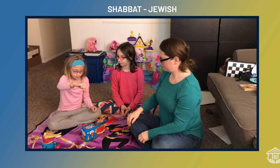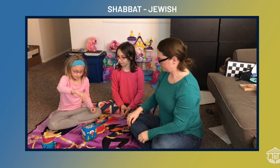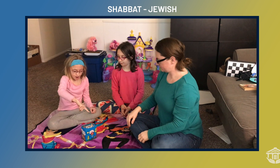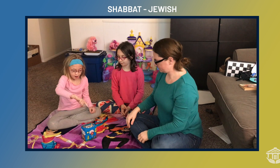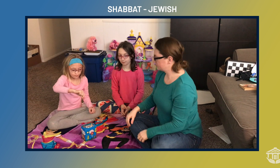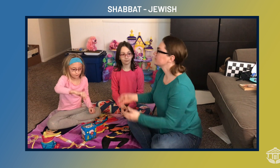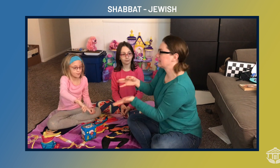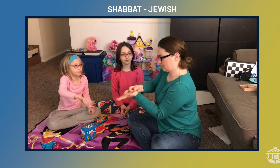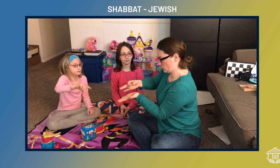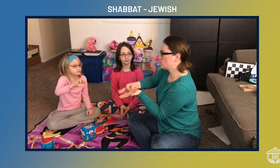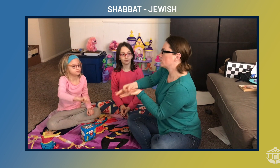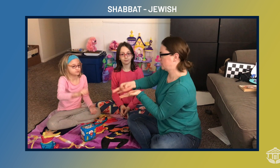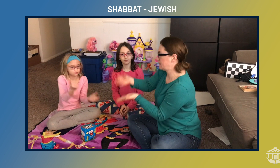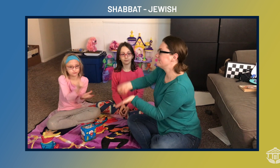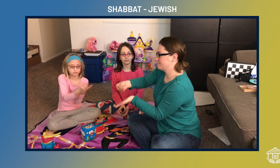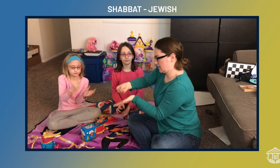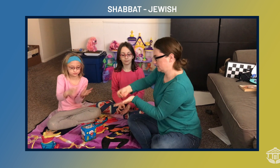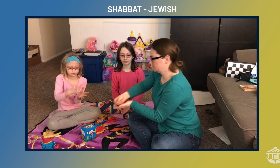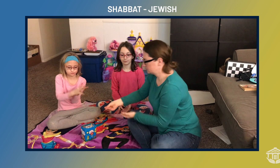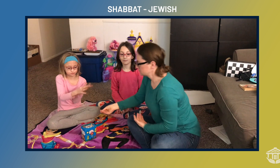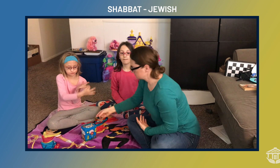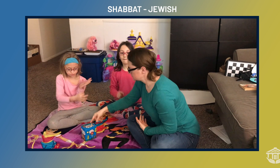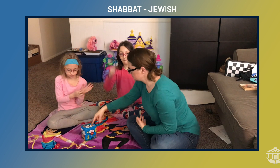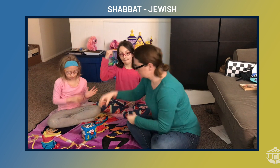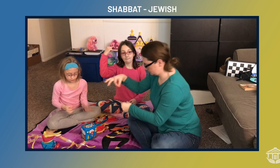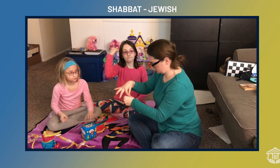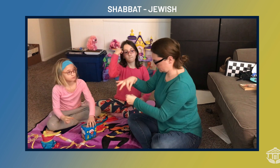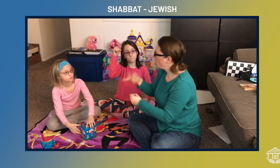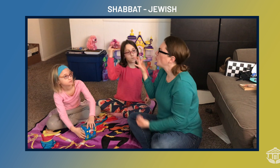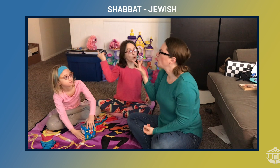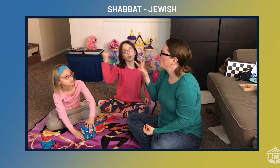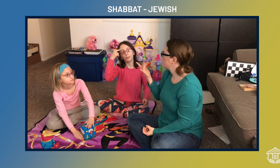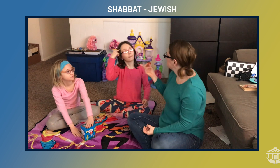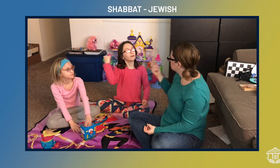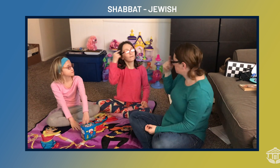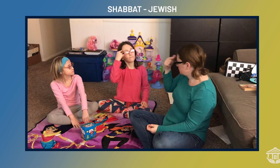Mom: “That's right. We put coins in. We collect money in there. Why? Who is it for?”